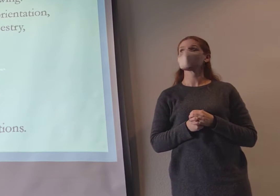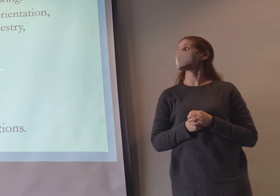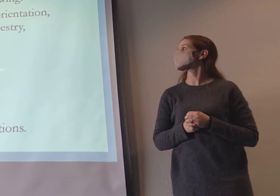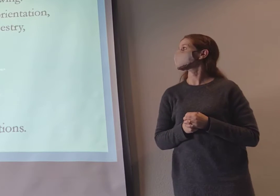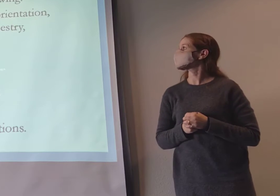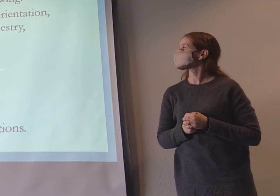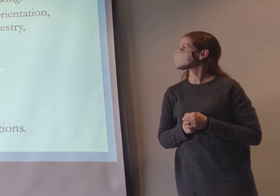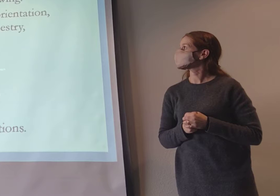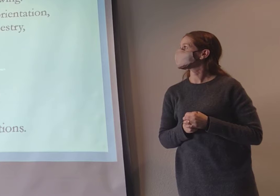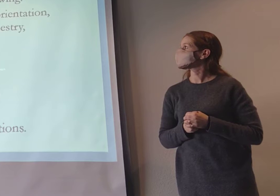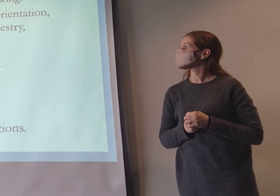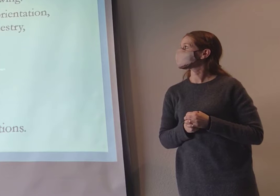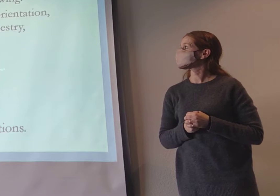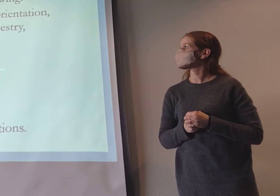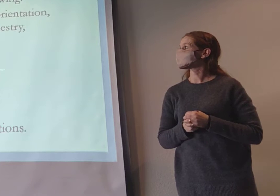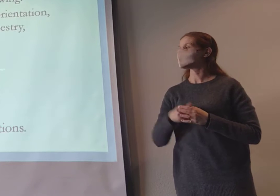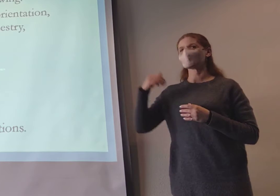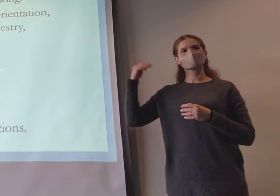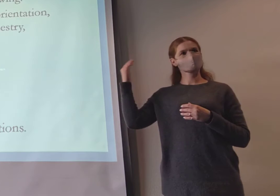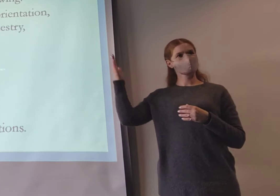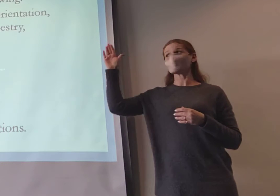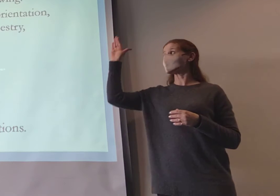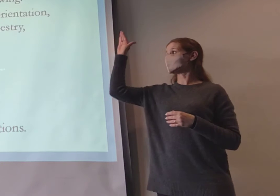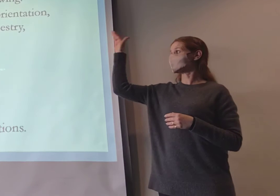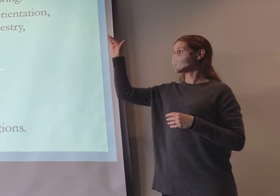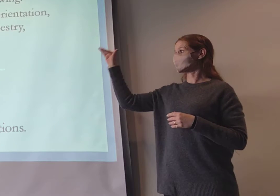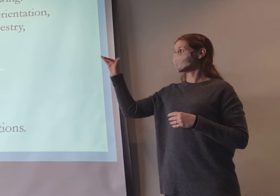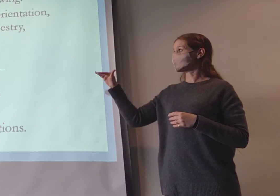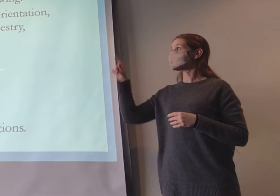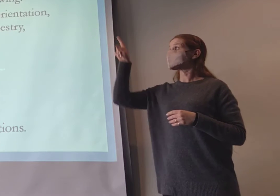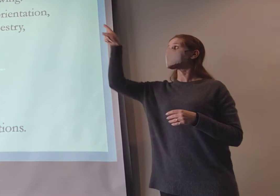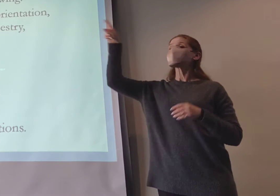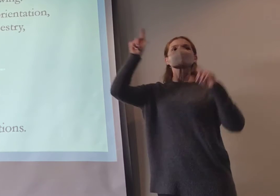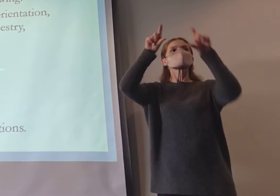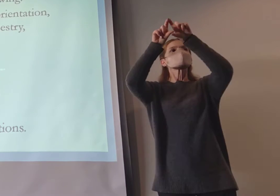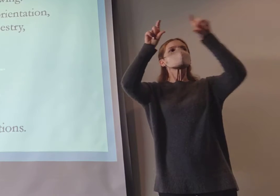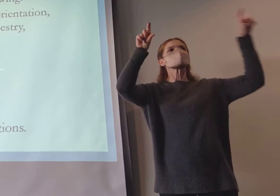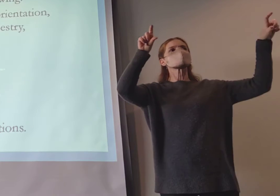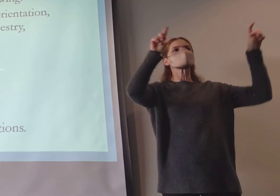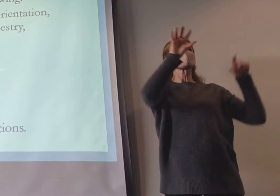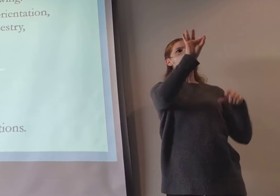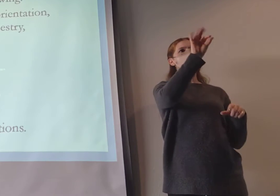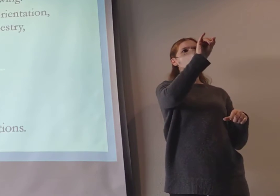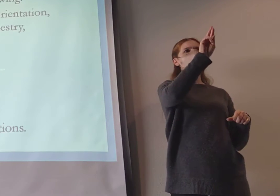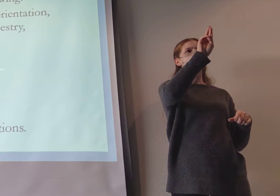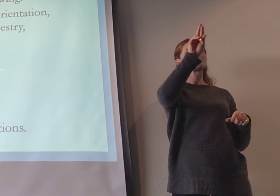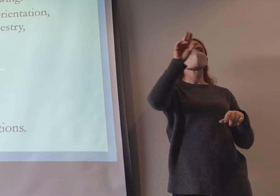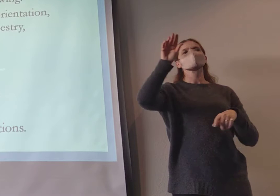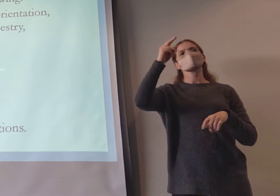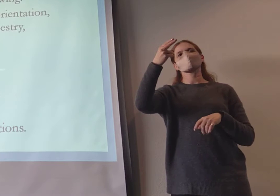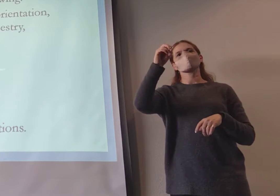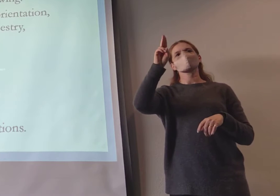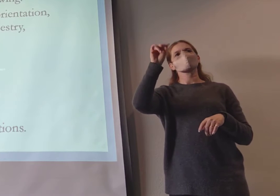These are the things under fair housing law that a landlord cannot ask you about.